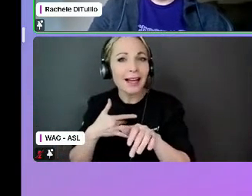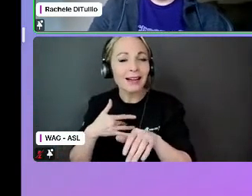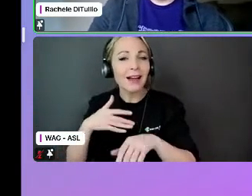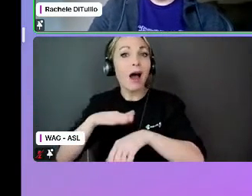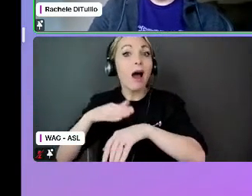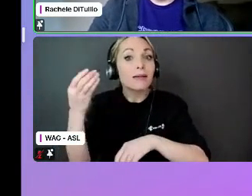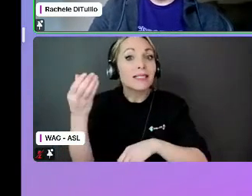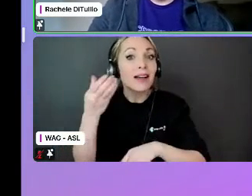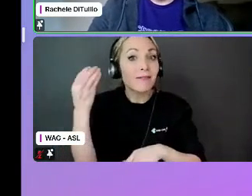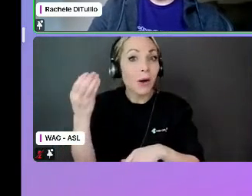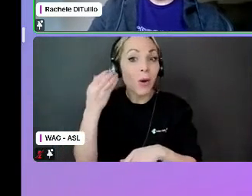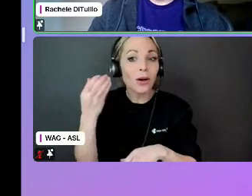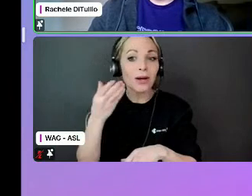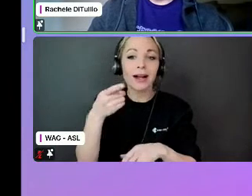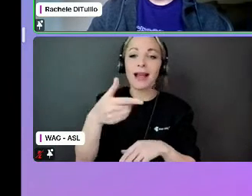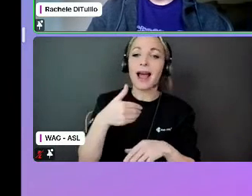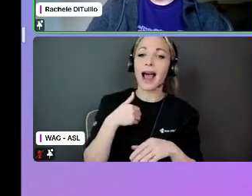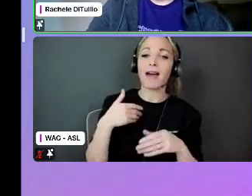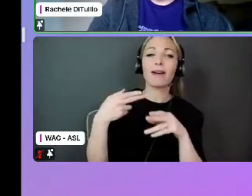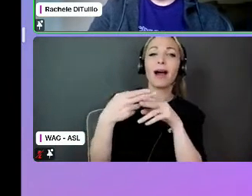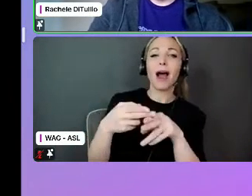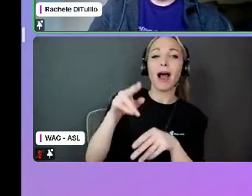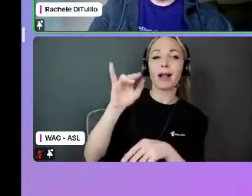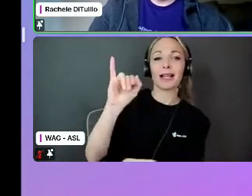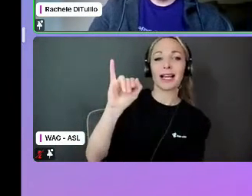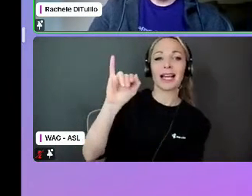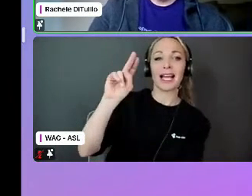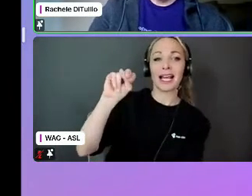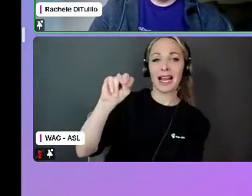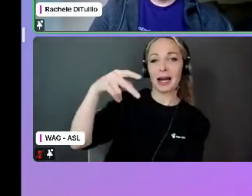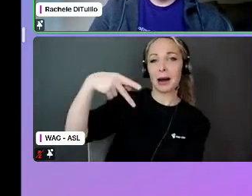out information like dates in their mobile devices. There's an input mode attribute, and